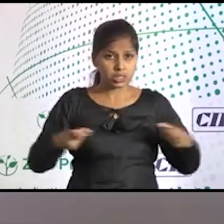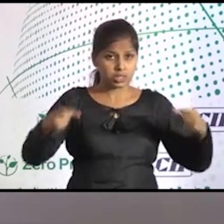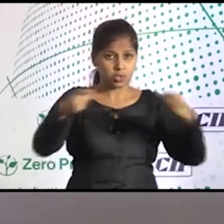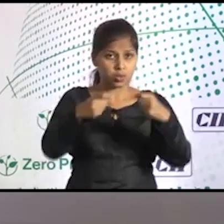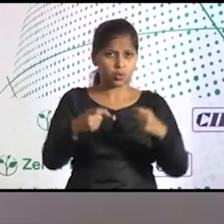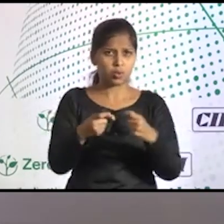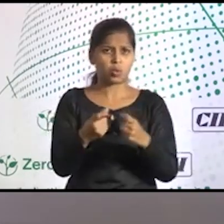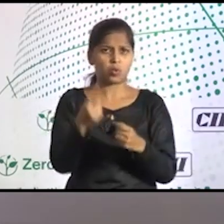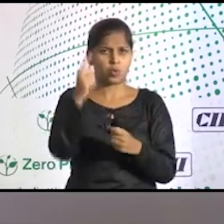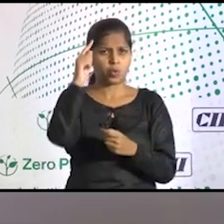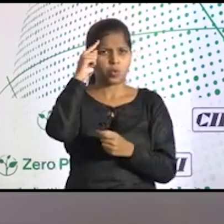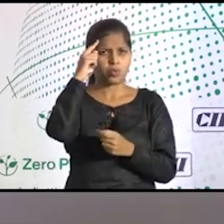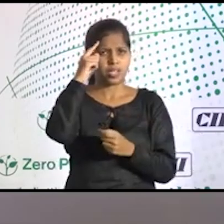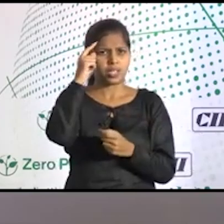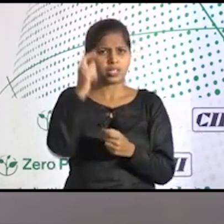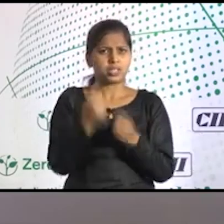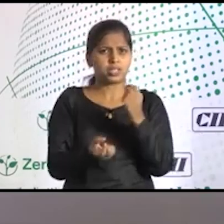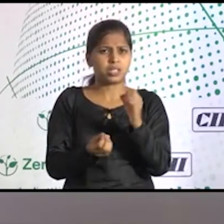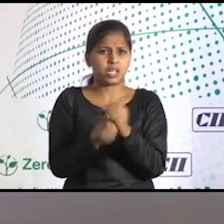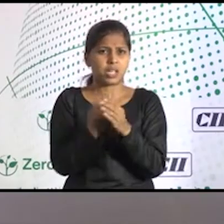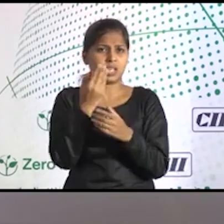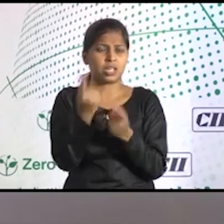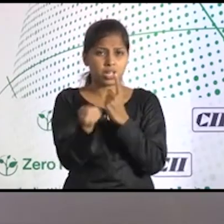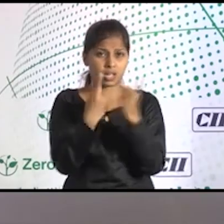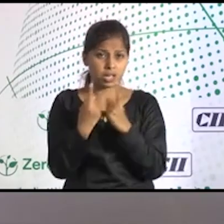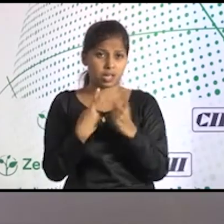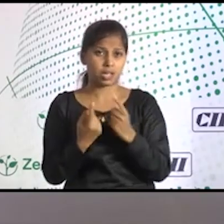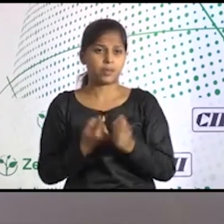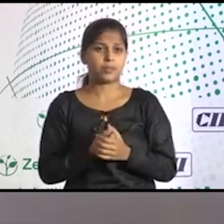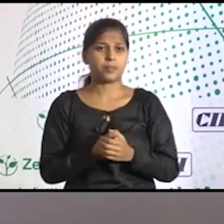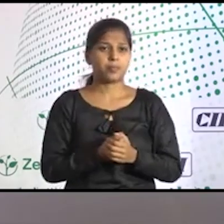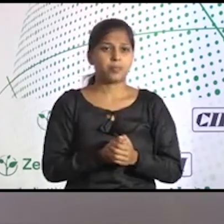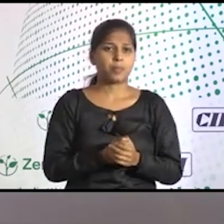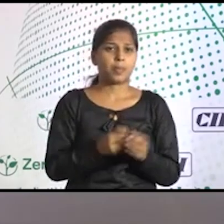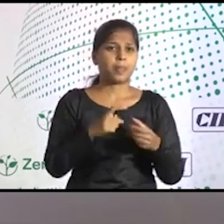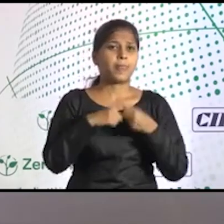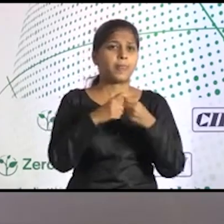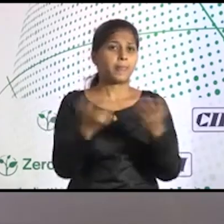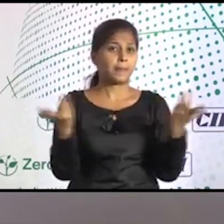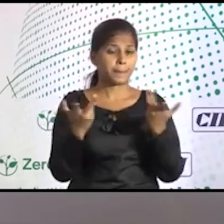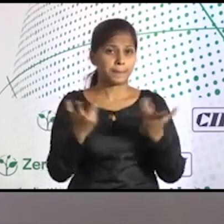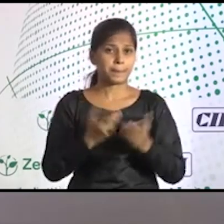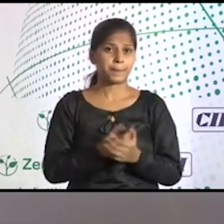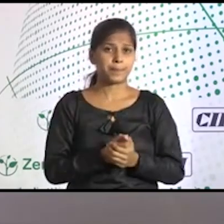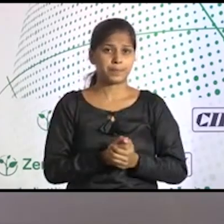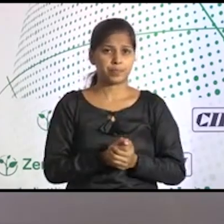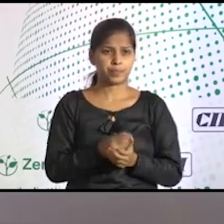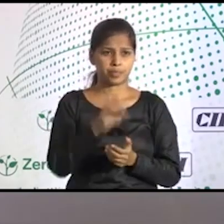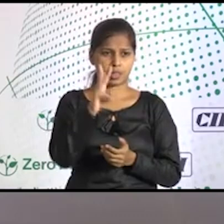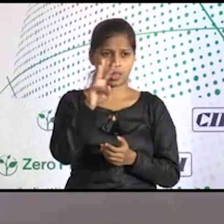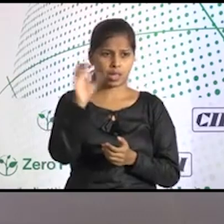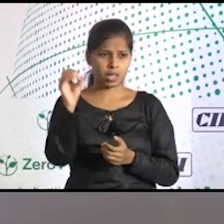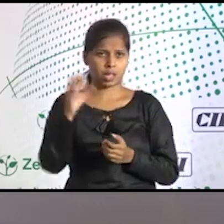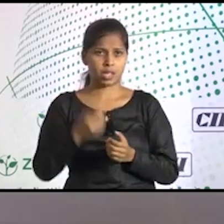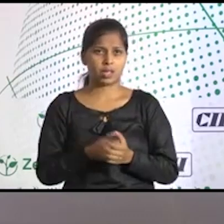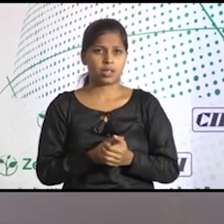But more importantly, the other question is you set up an incubator for it is in Austria. That's a little bit about that.